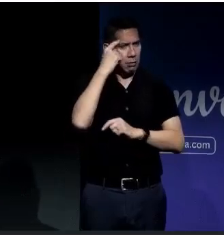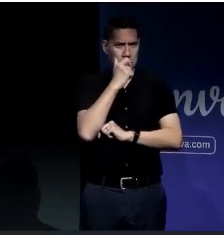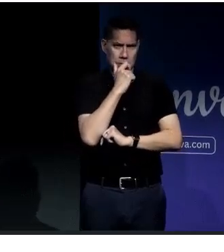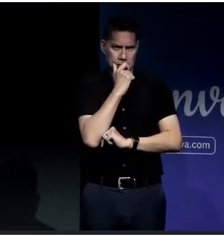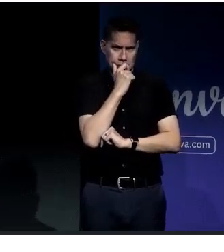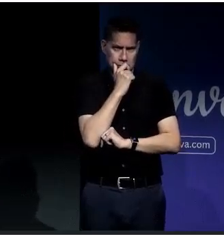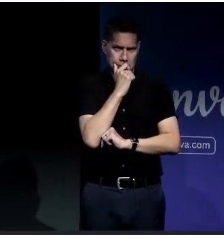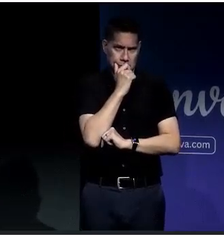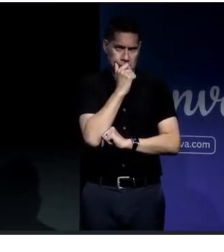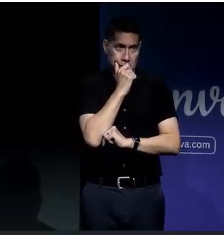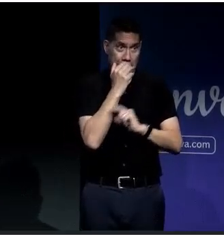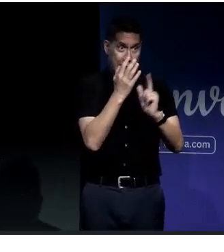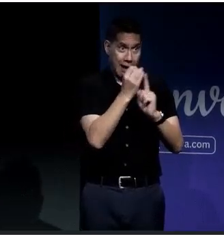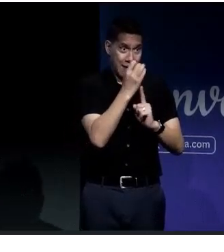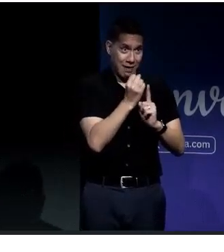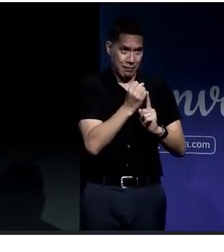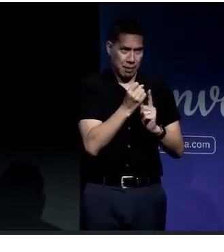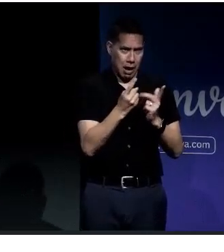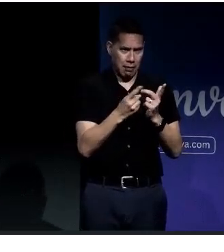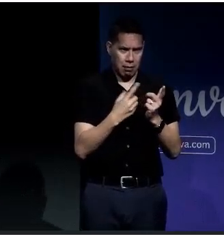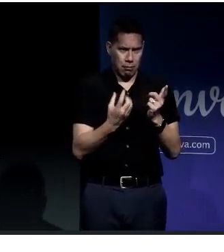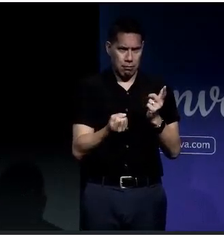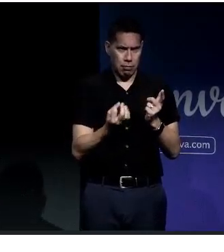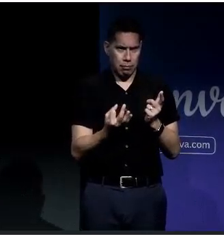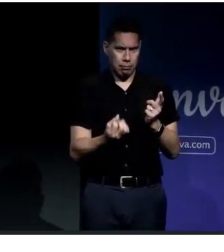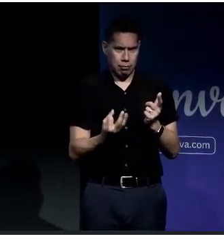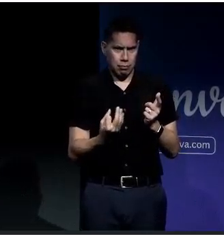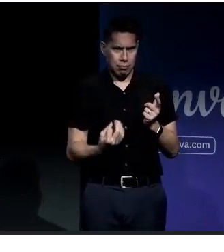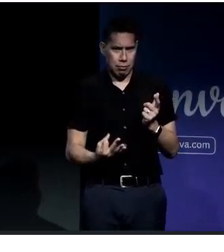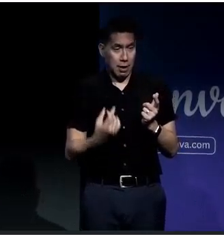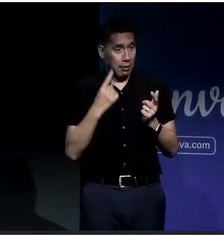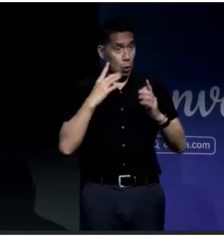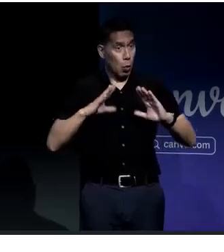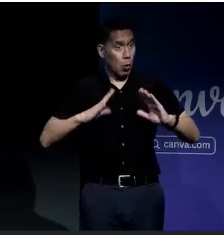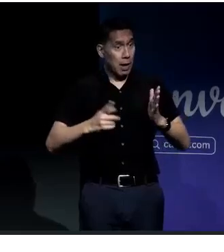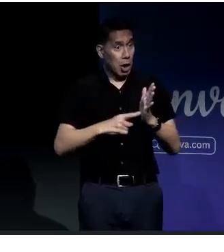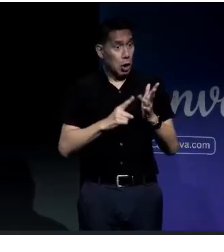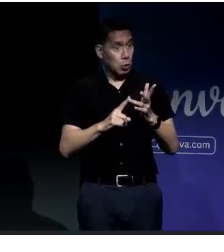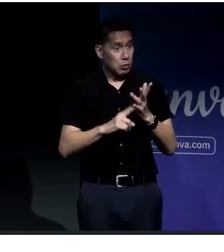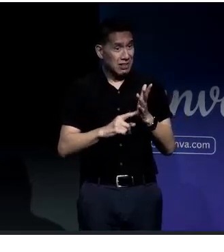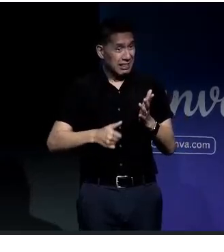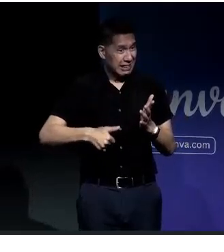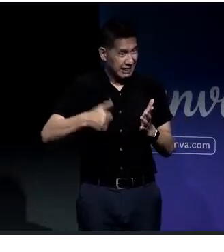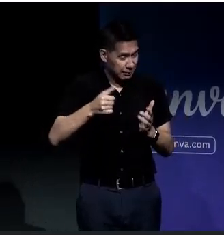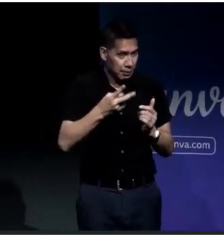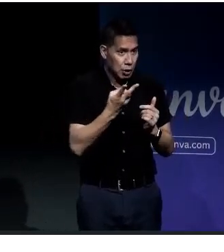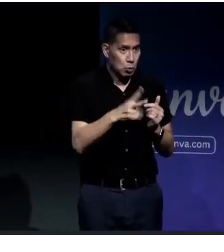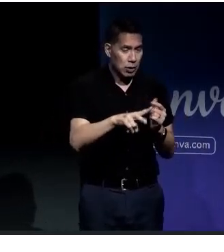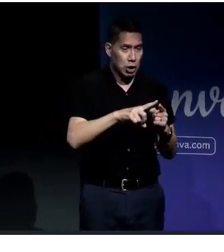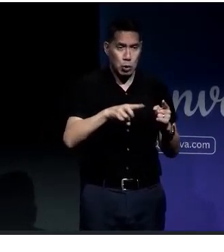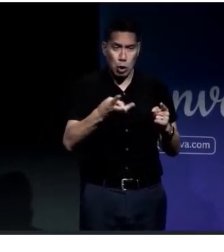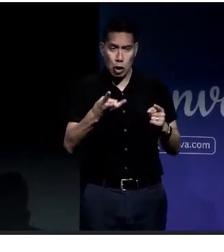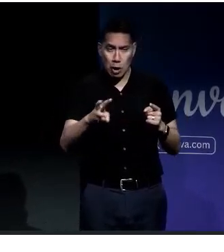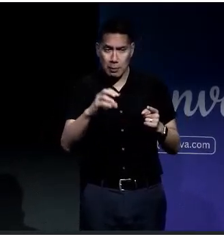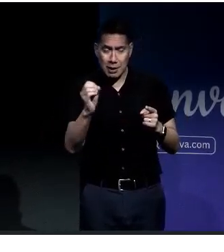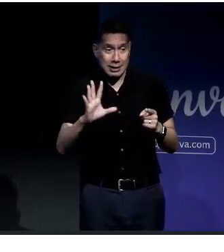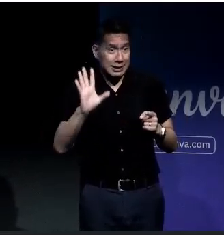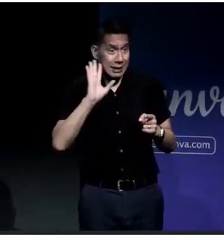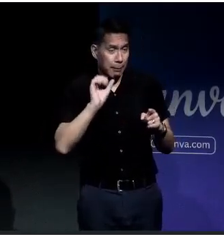question how useful automated tools are, and maybe 20-30% found sounds better than 70-80% not found.